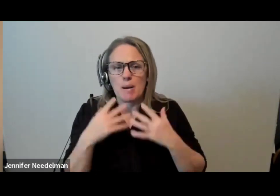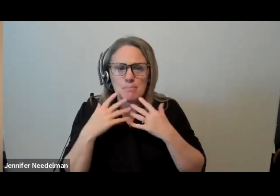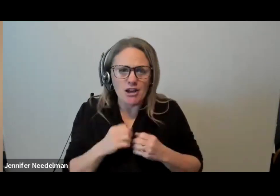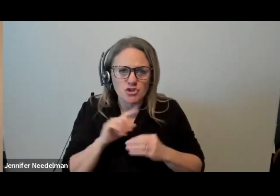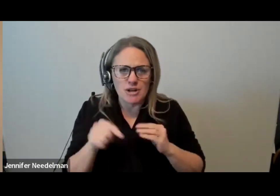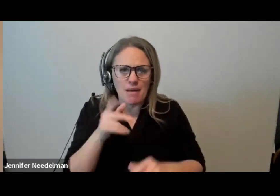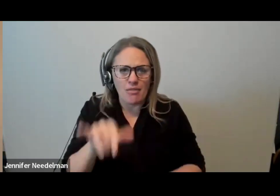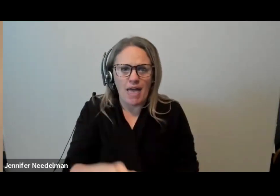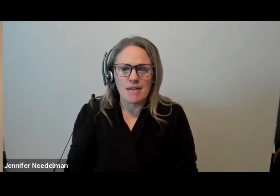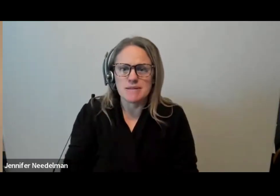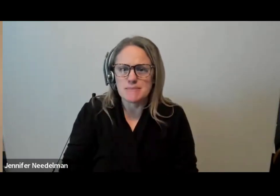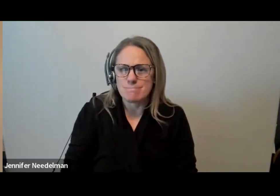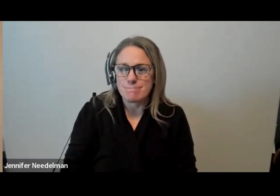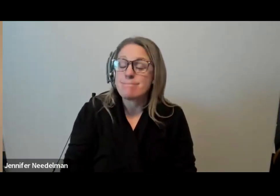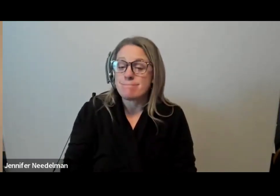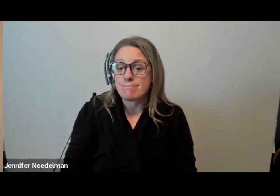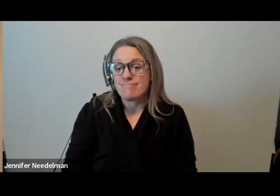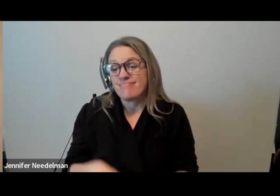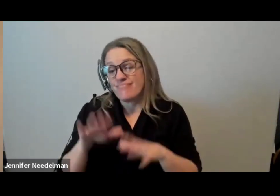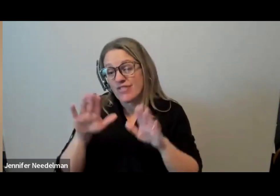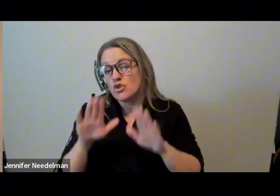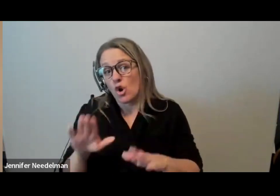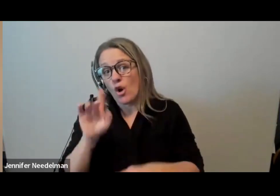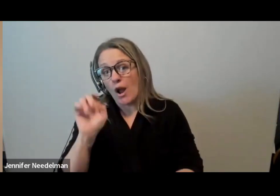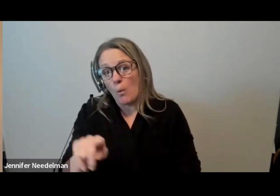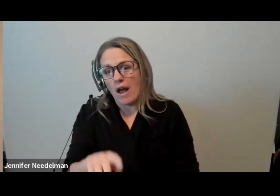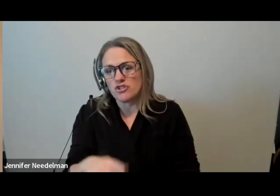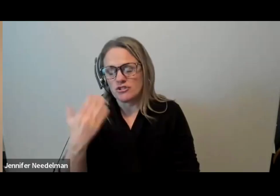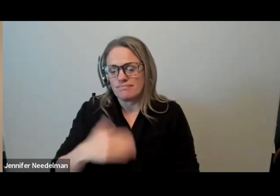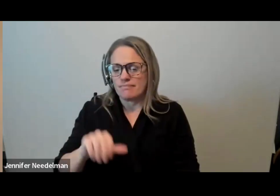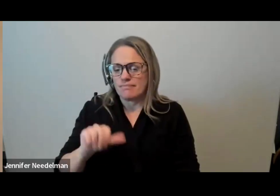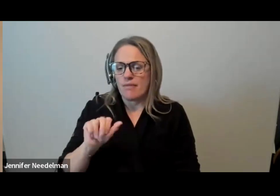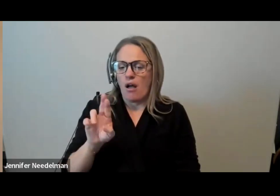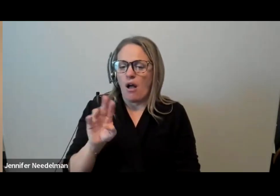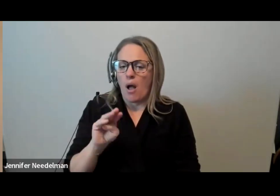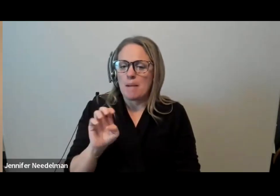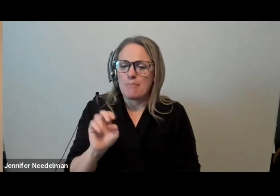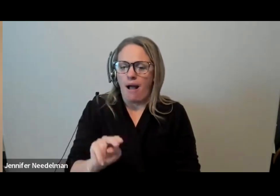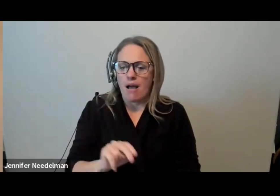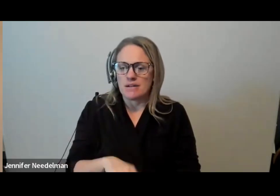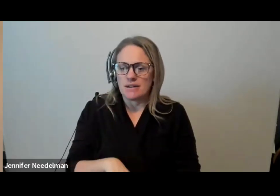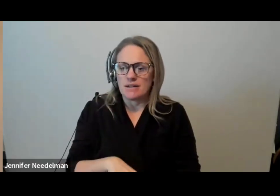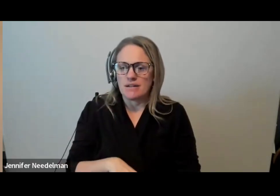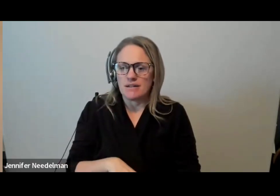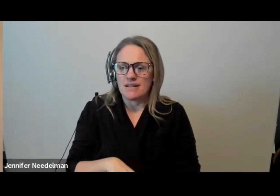I think this is a great question. This is, this is Arman. So gamification